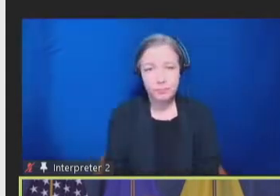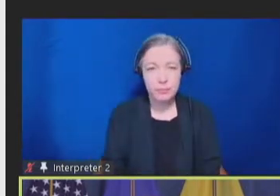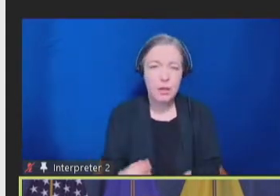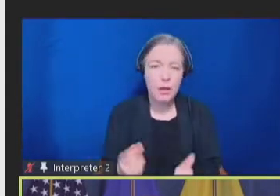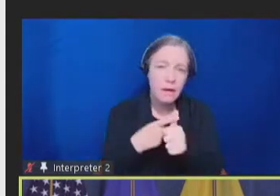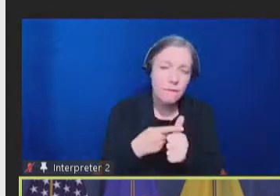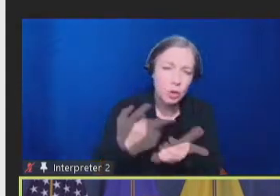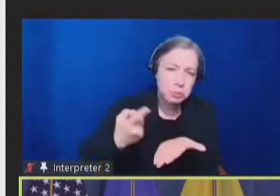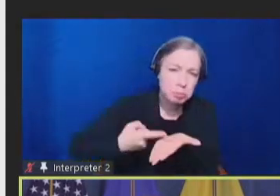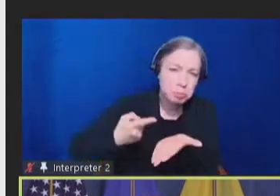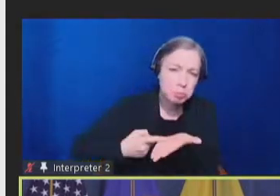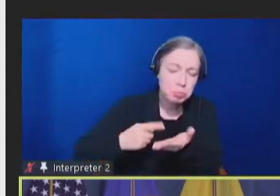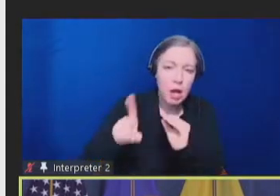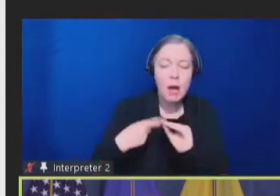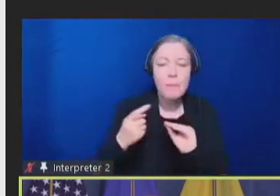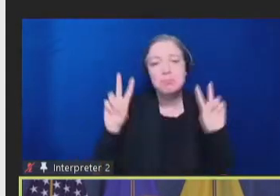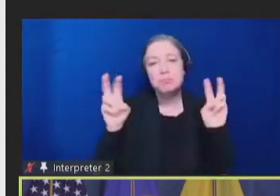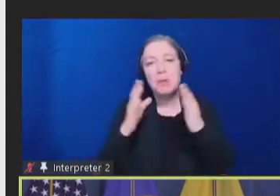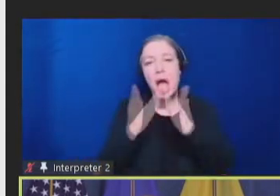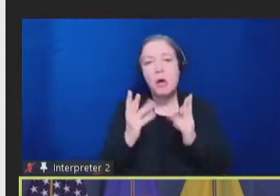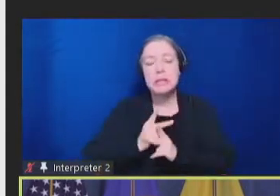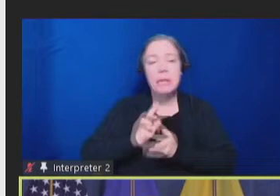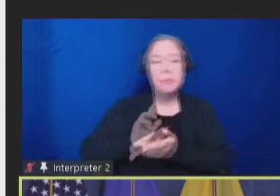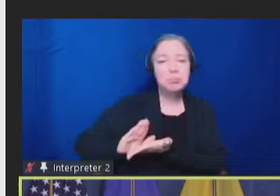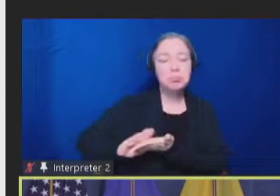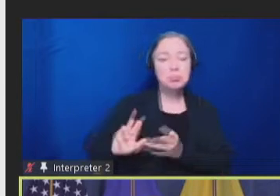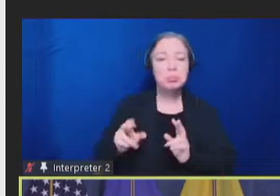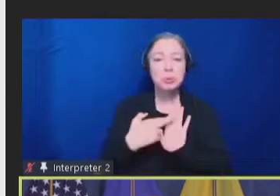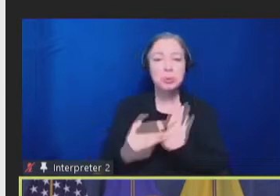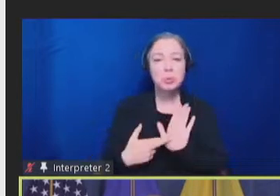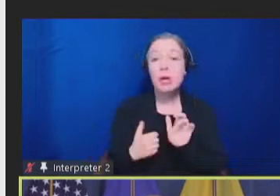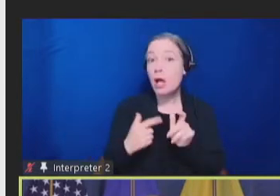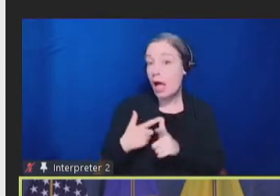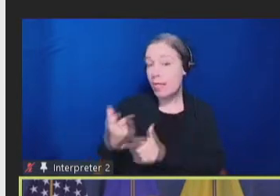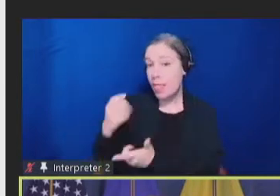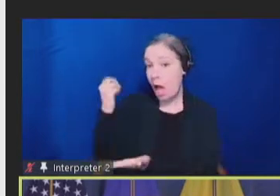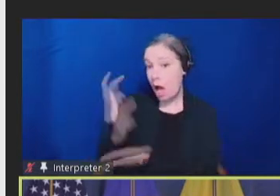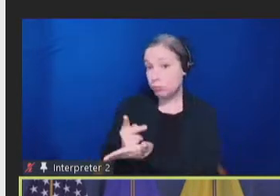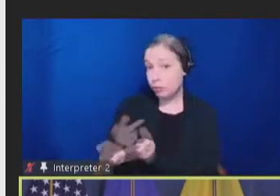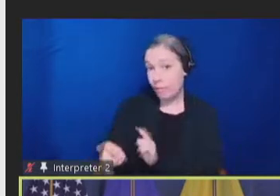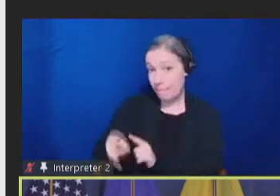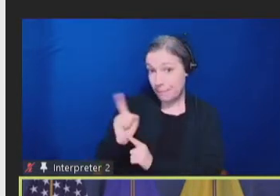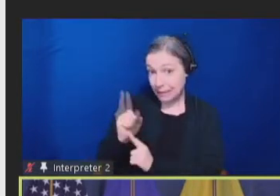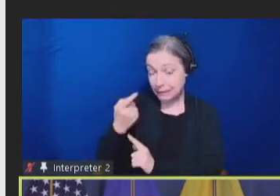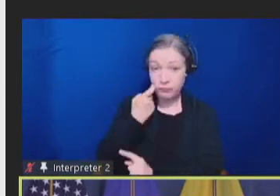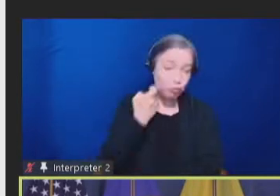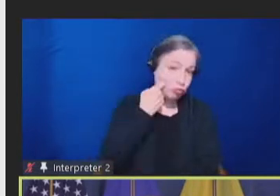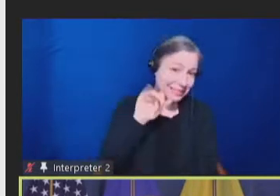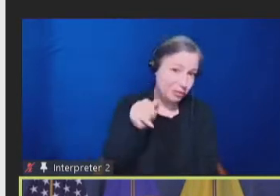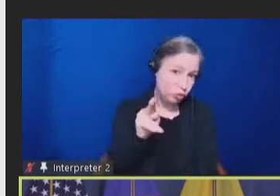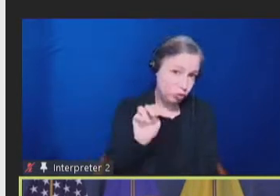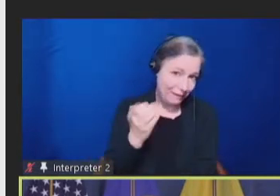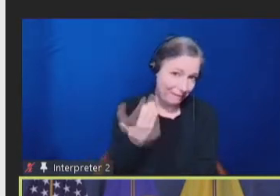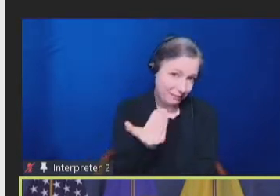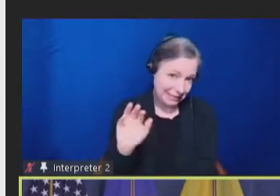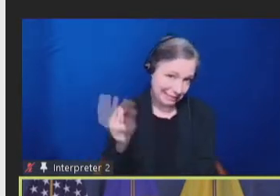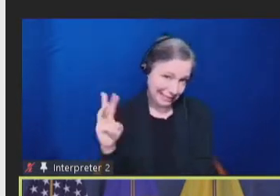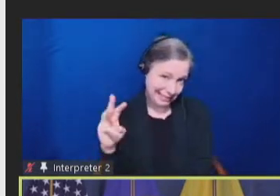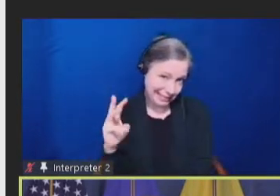And then we can move on to the review and approval of the minutes from the June 15th to 16th meeting, followed by a high-level overview of our agenda.